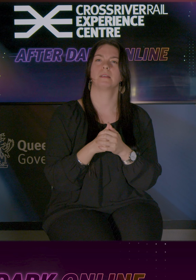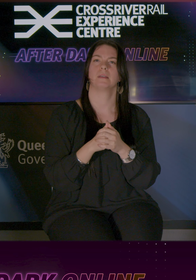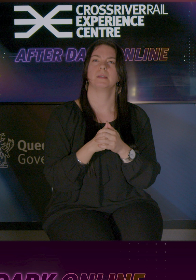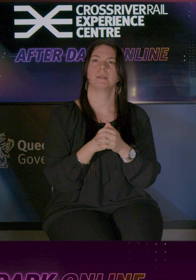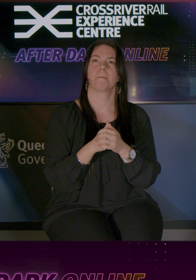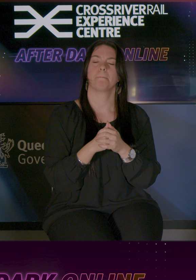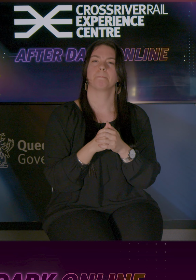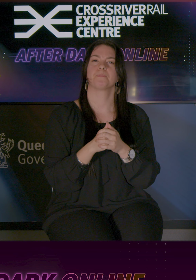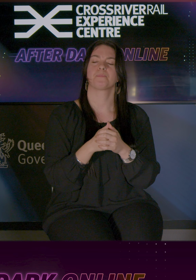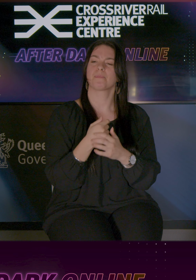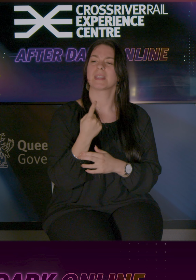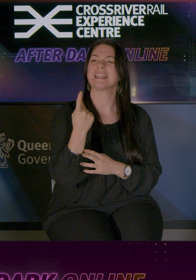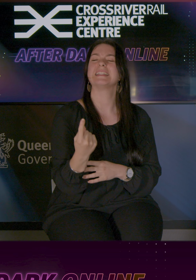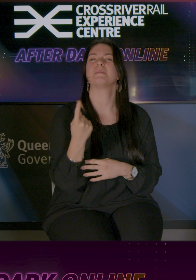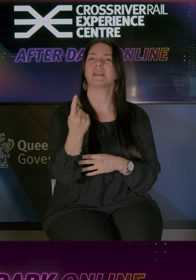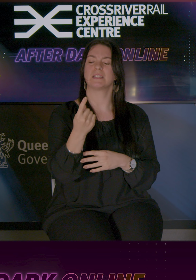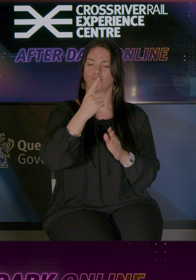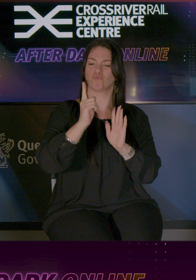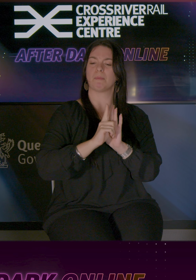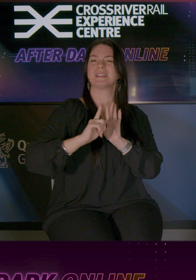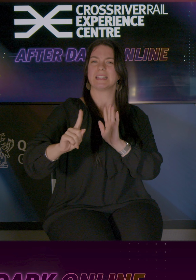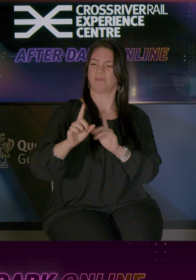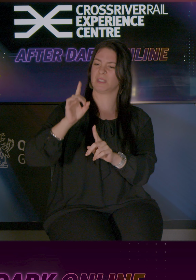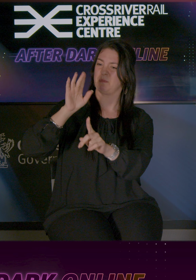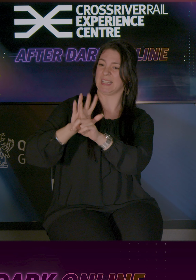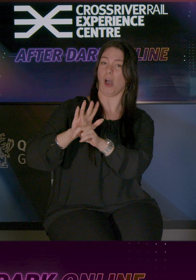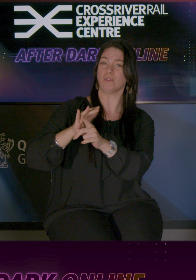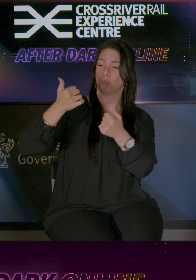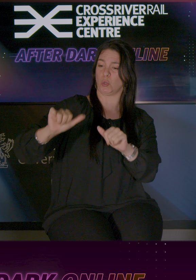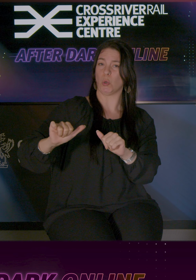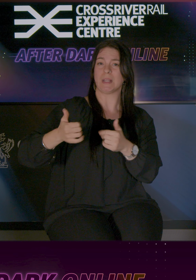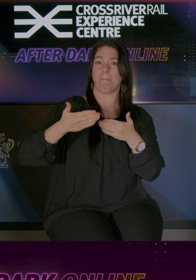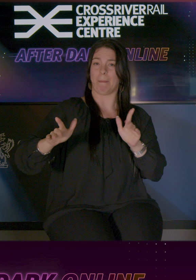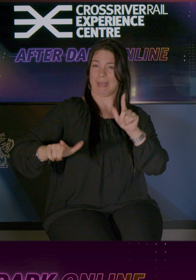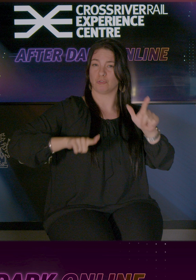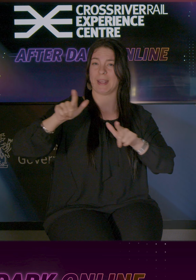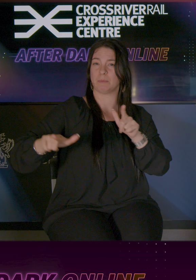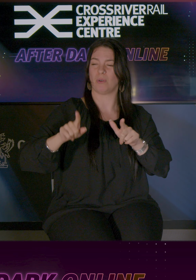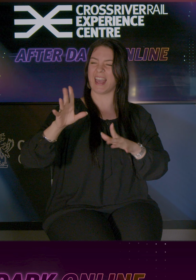Representatives who experience public transport and have been involved in similar projects